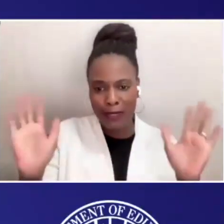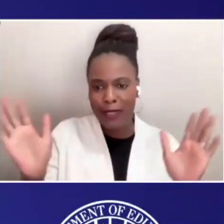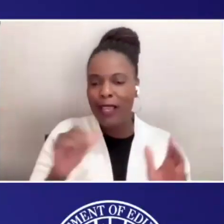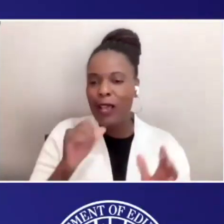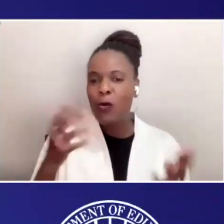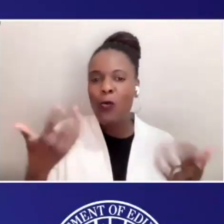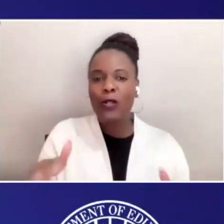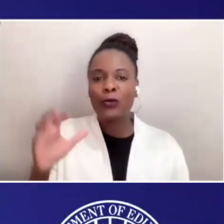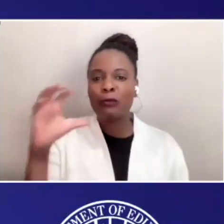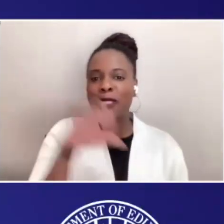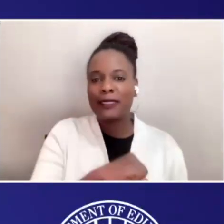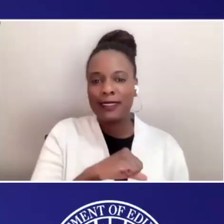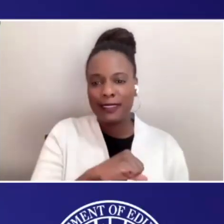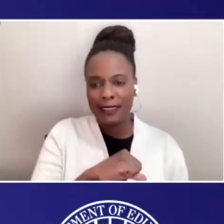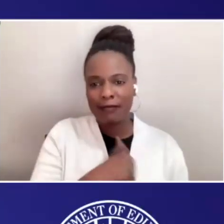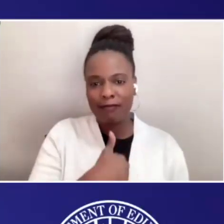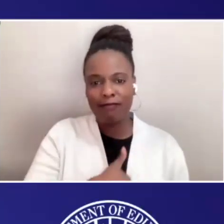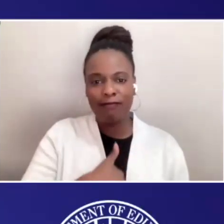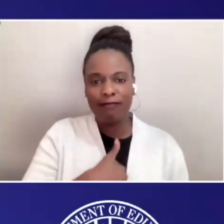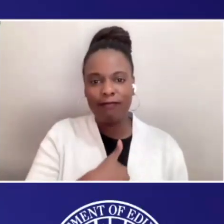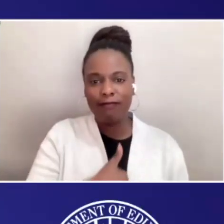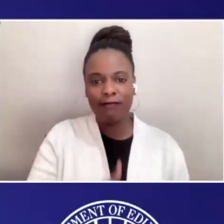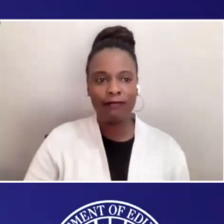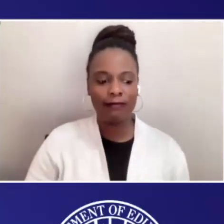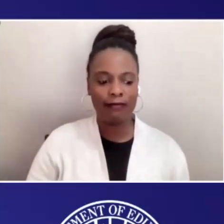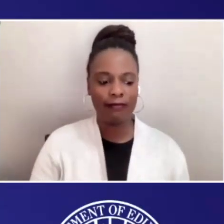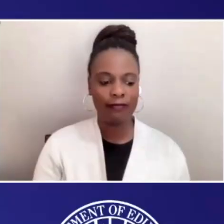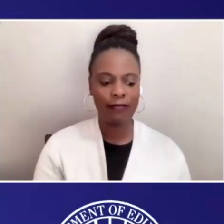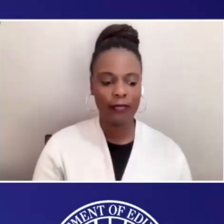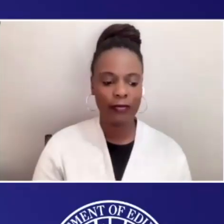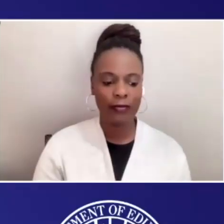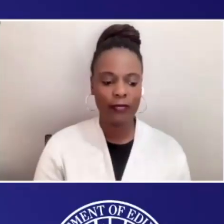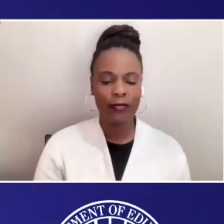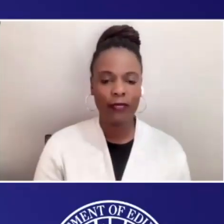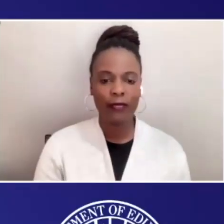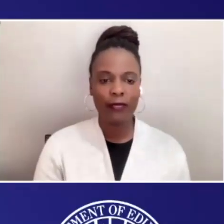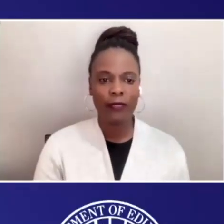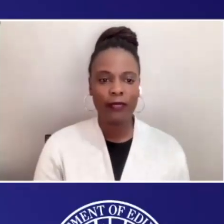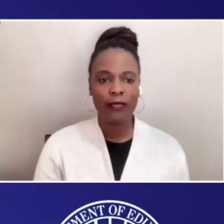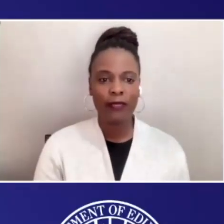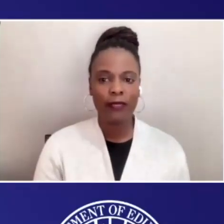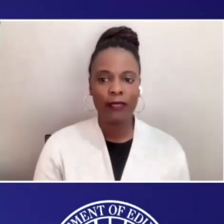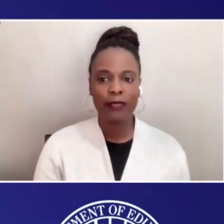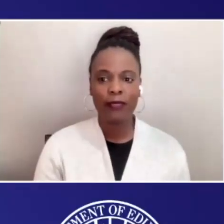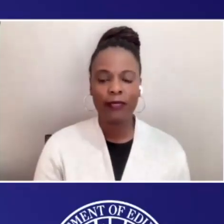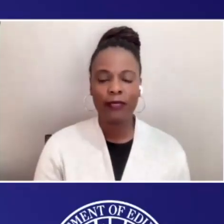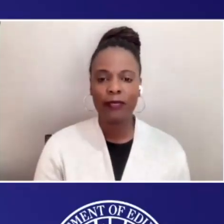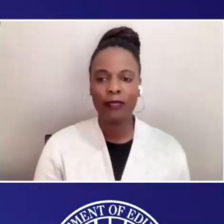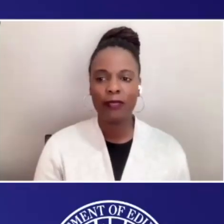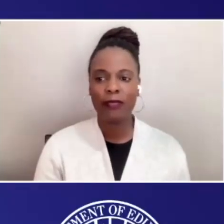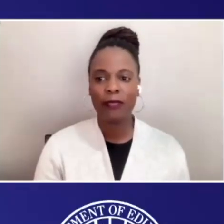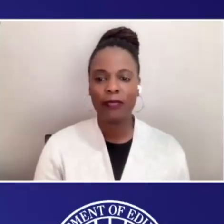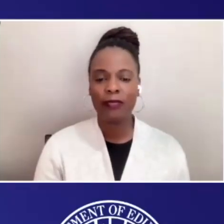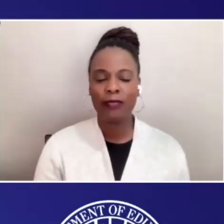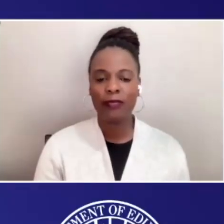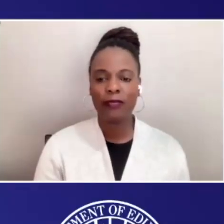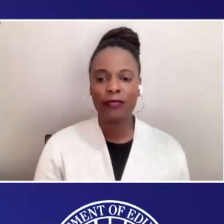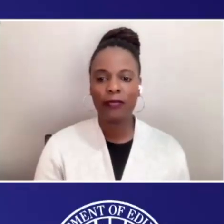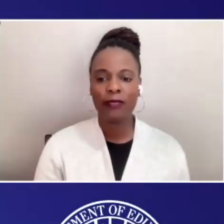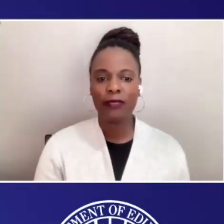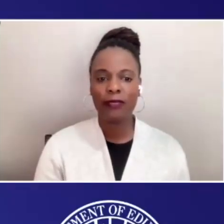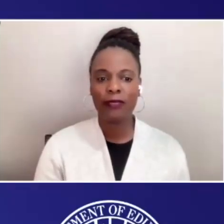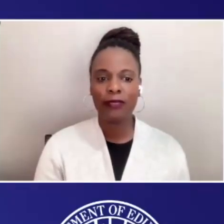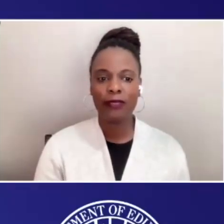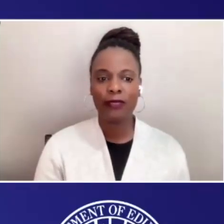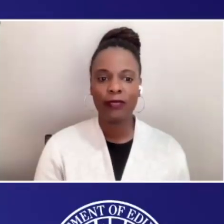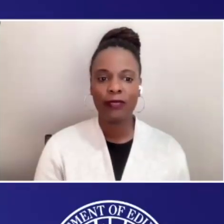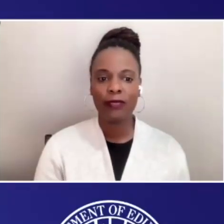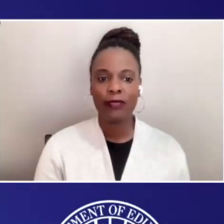My apologies. I will go back to --